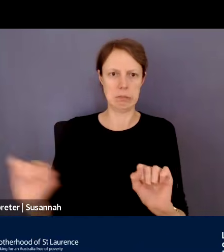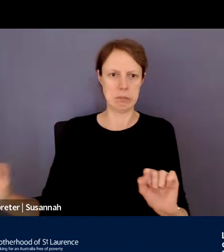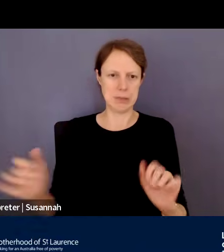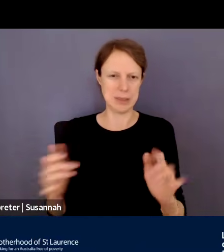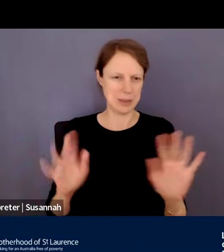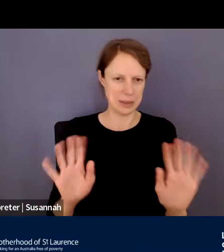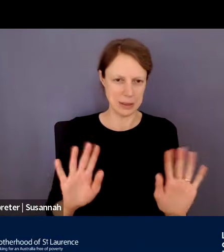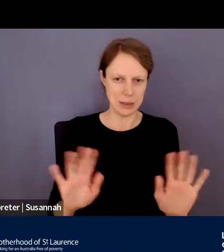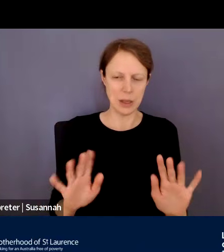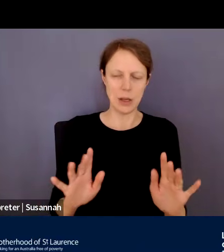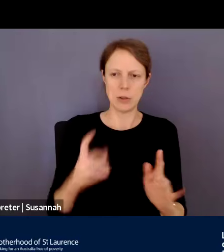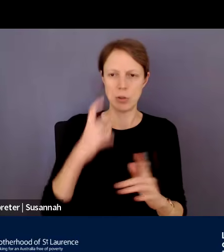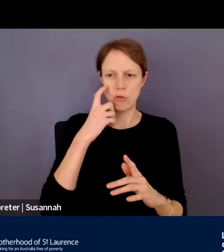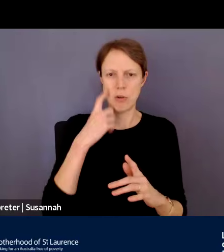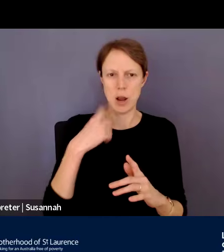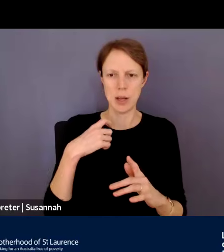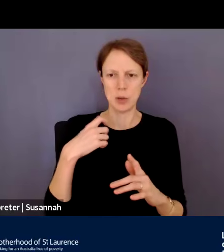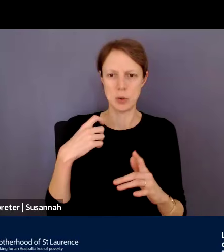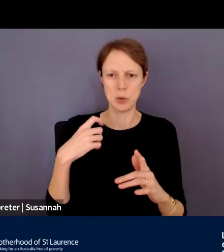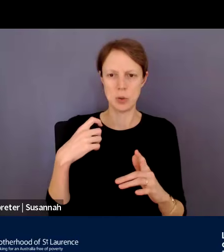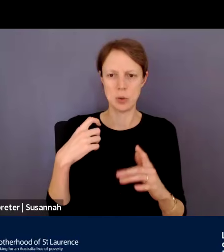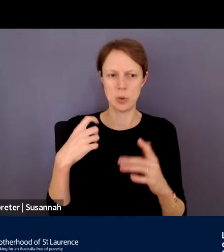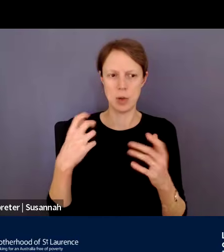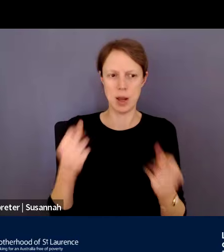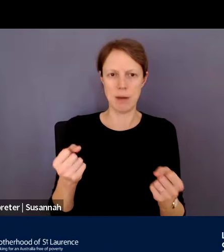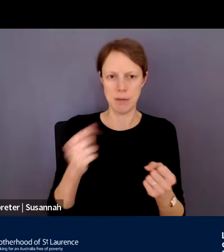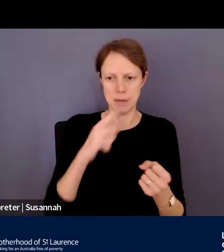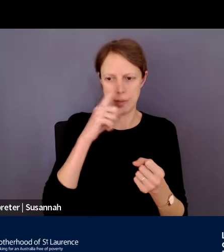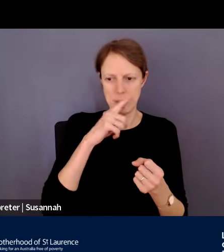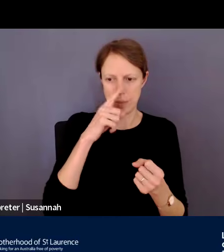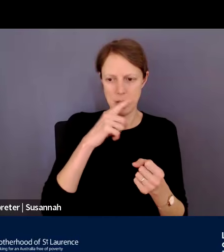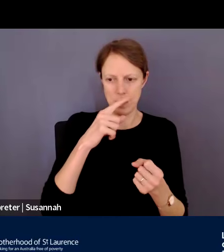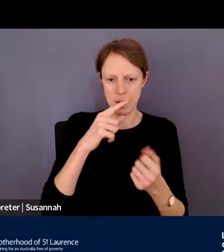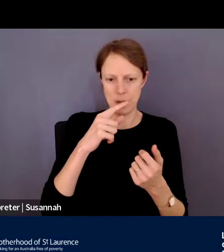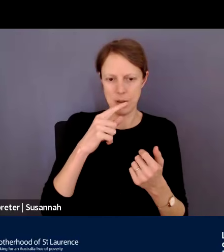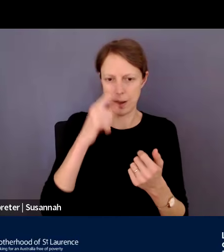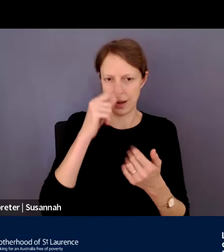trying to do here is practitioners being able to share context, being able to plan together,